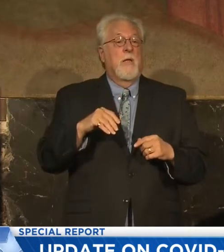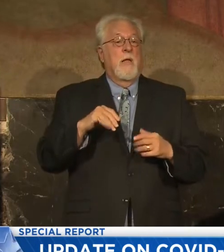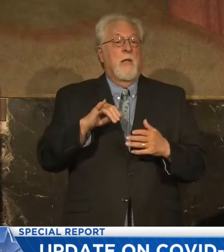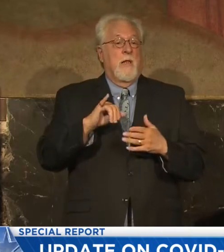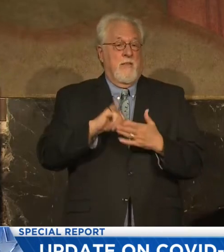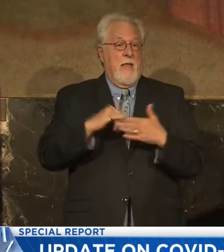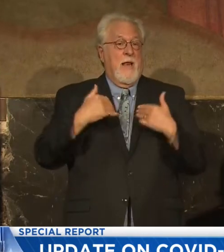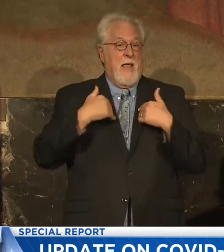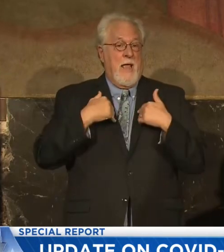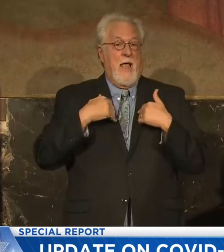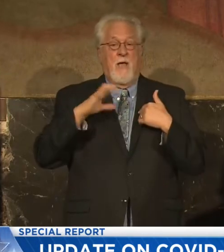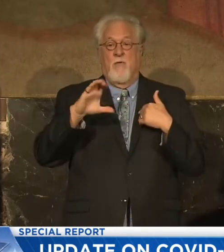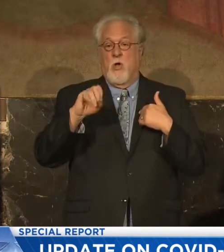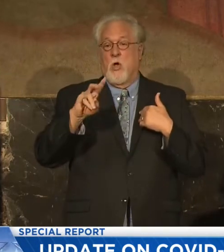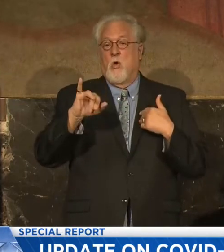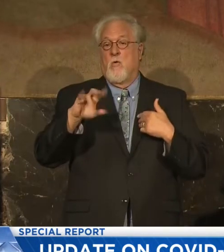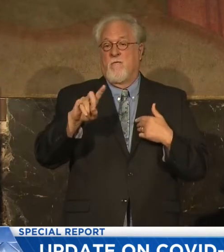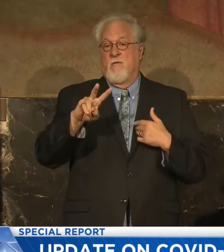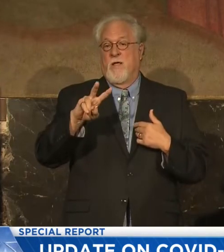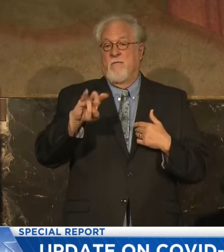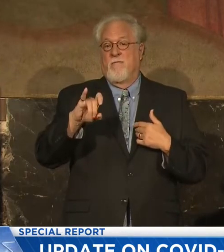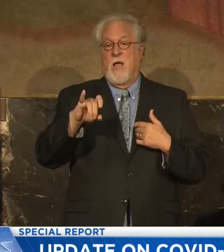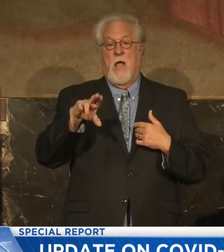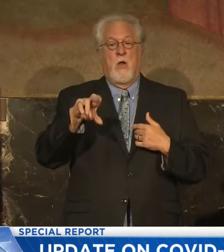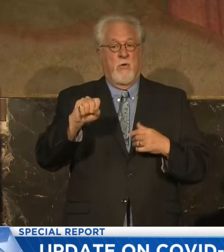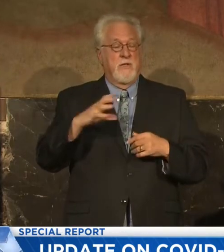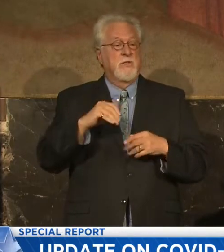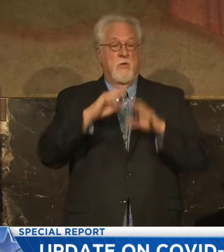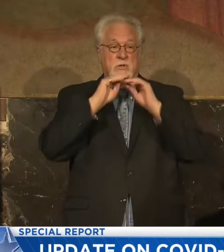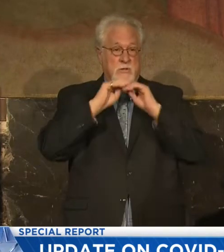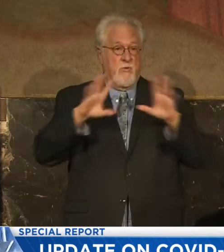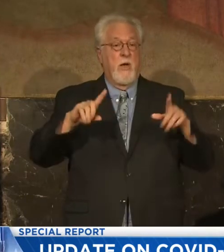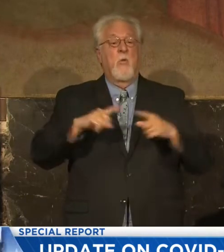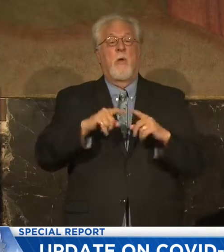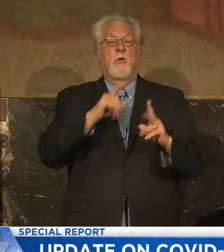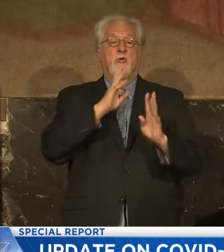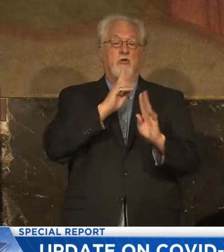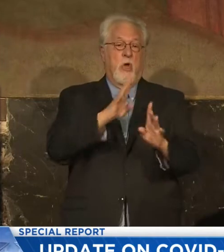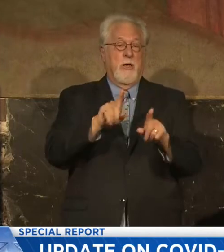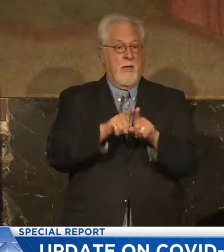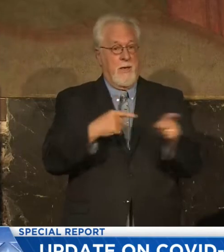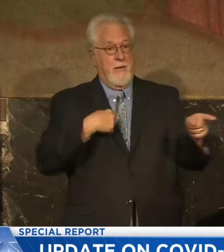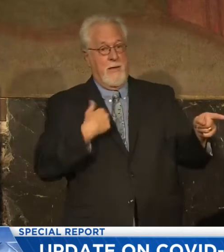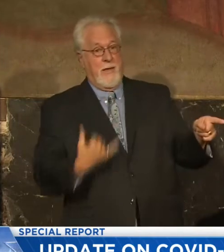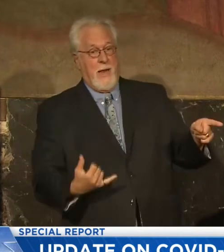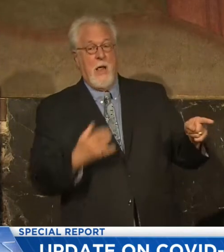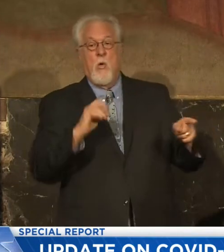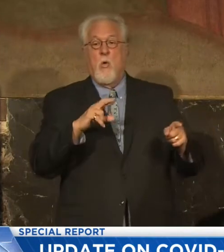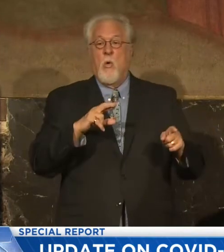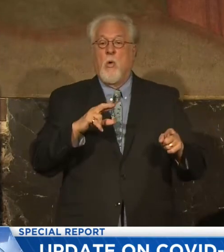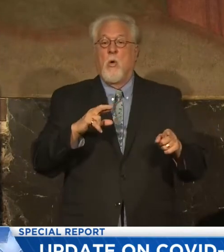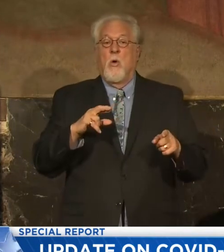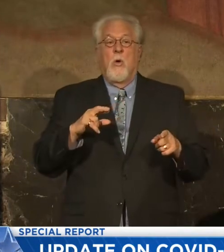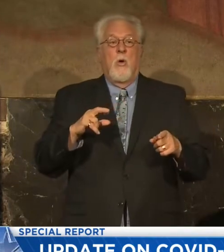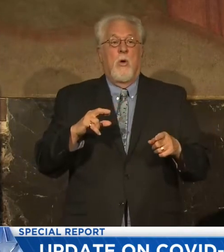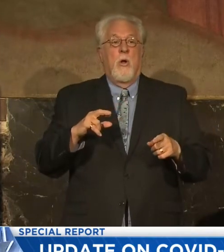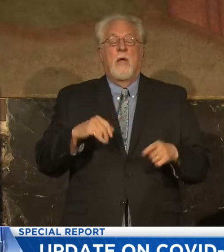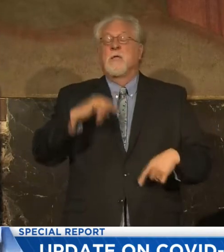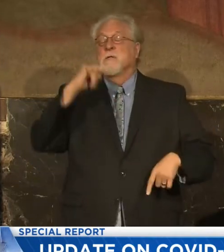NOT BECAUSE PEOPLE ARE TOUCHING SURFACES WHERE THE VIRUS IS, BUT THROUGH AIRBORNE PARTICLES THAT CONTAIN THE VIRUS.